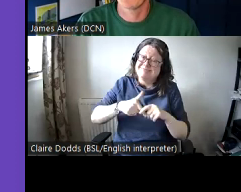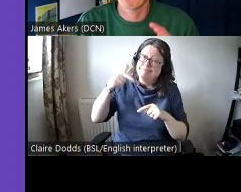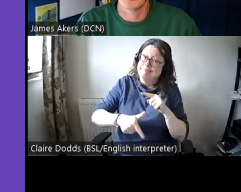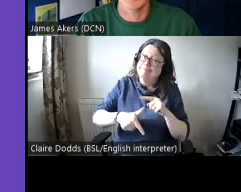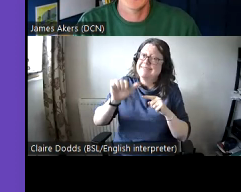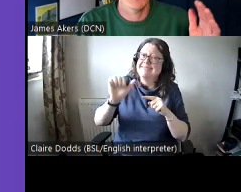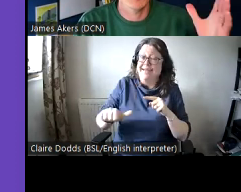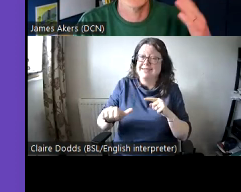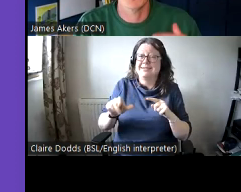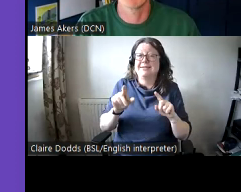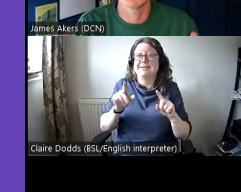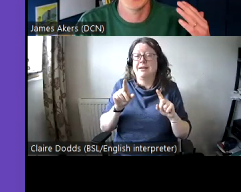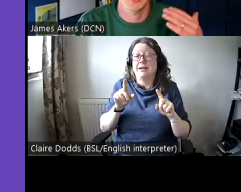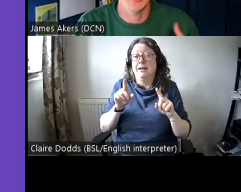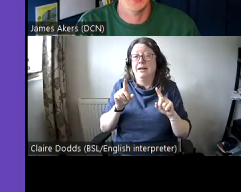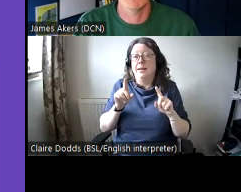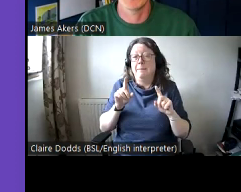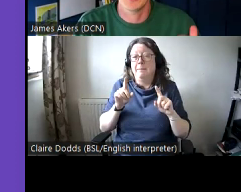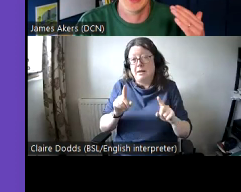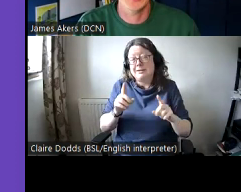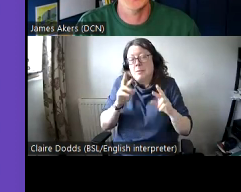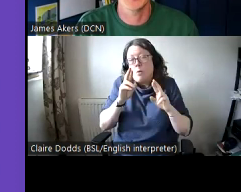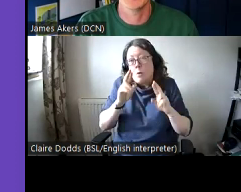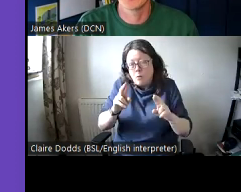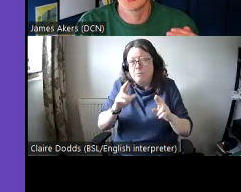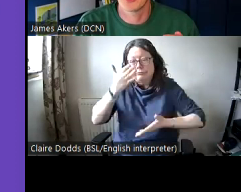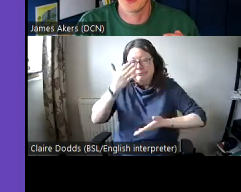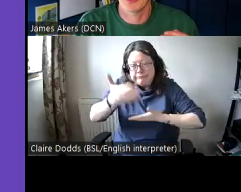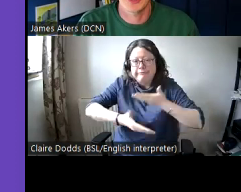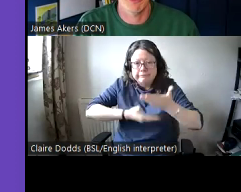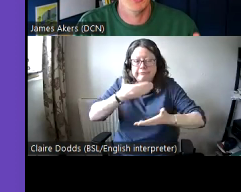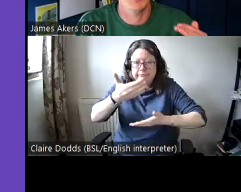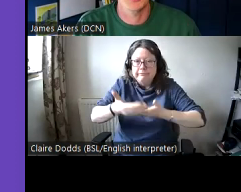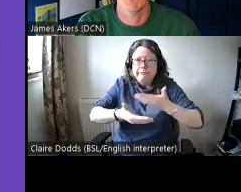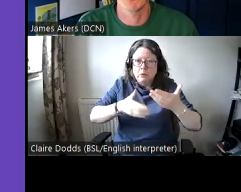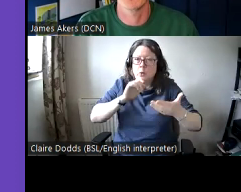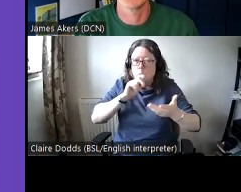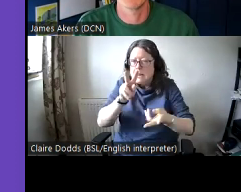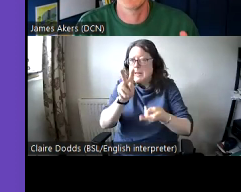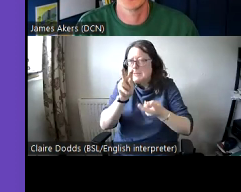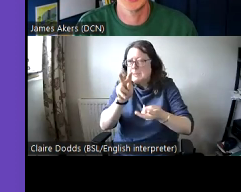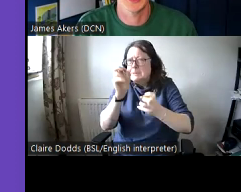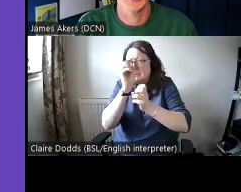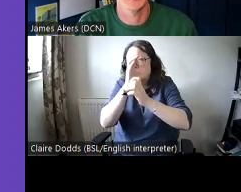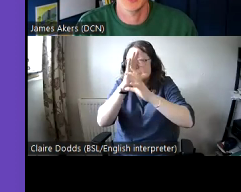Hopefully we've described everything at each stage with simple terminology for you to understand,